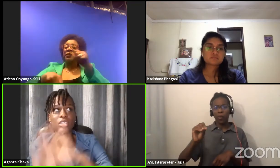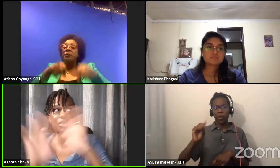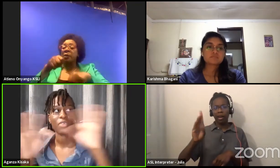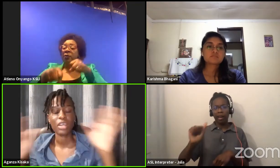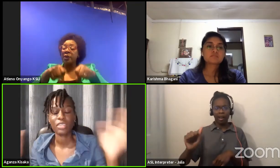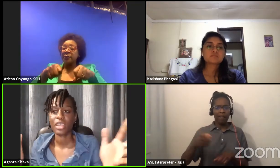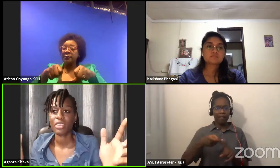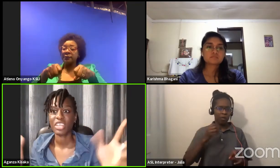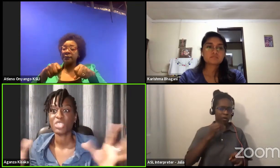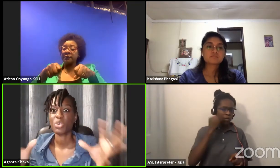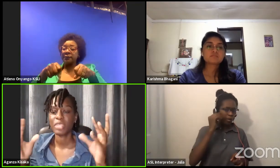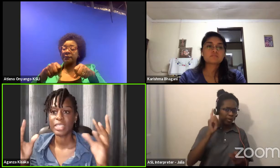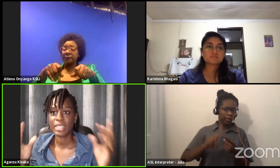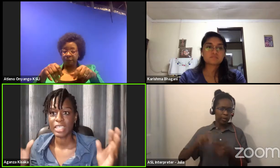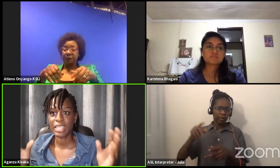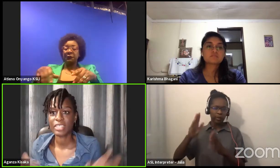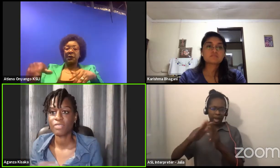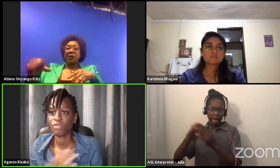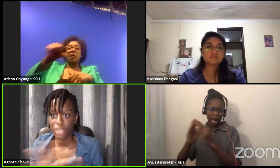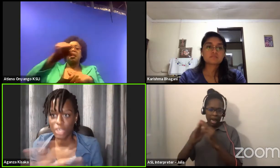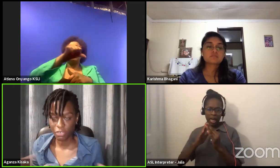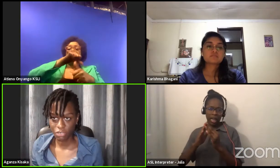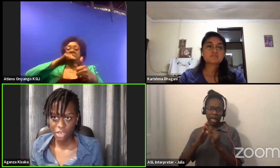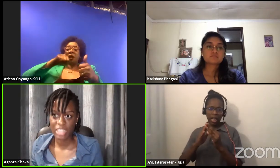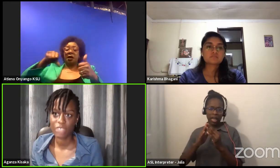the surrounding areas, completely neat, void of trash,